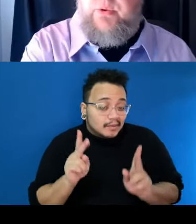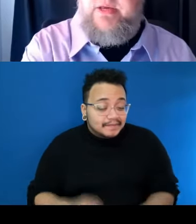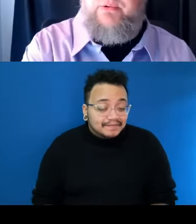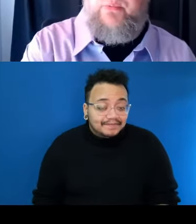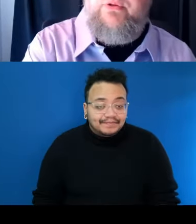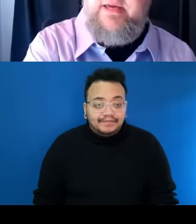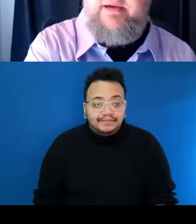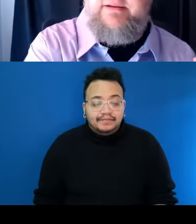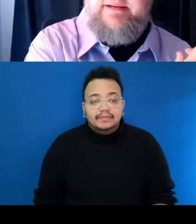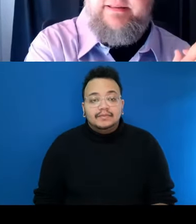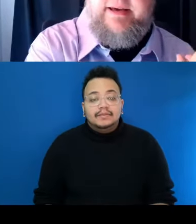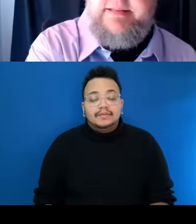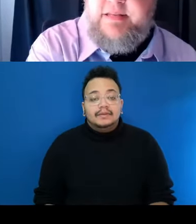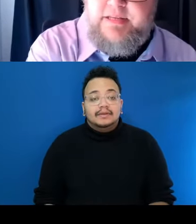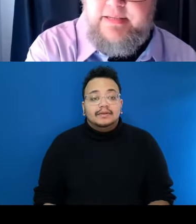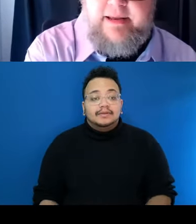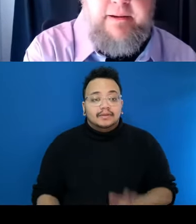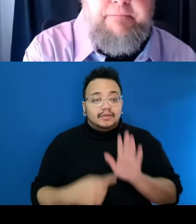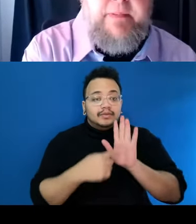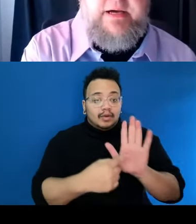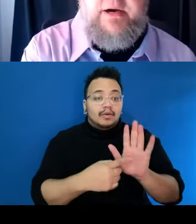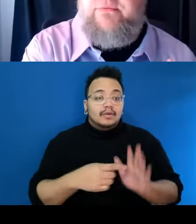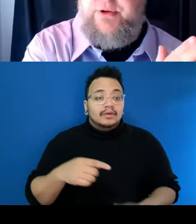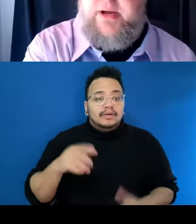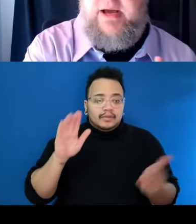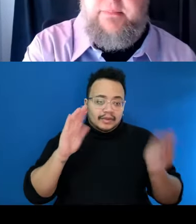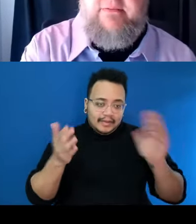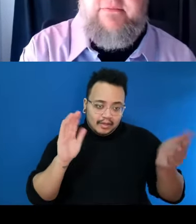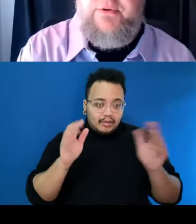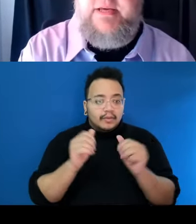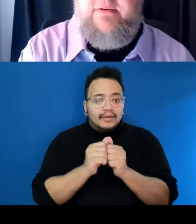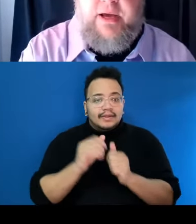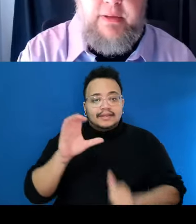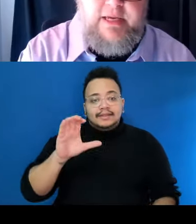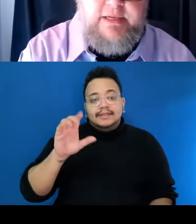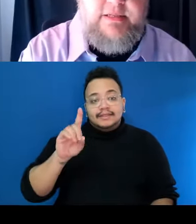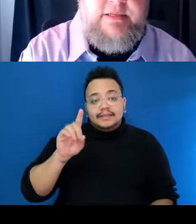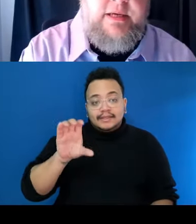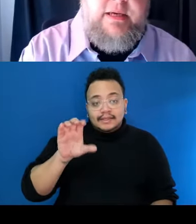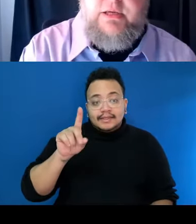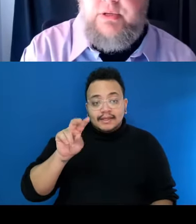So again, when we look at that CDC data of how many folks have how many ACEs,